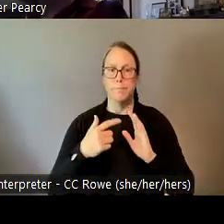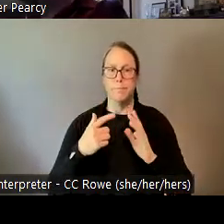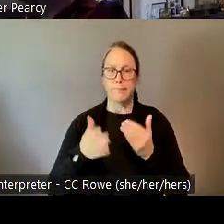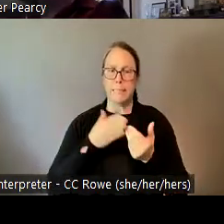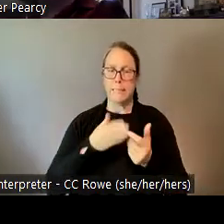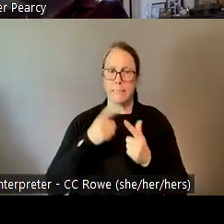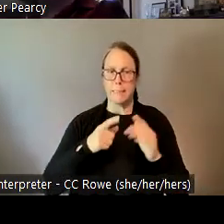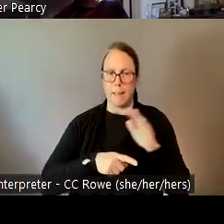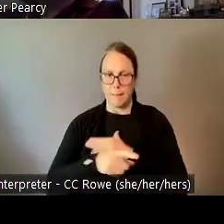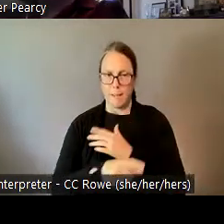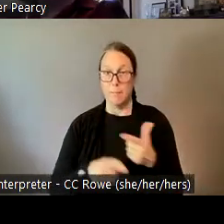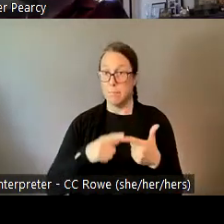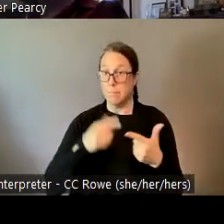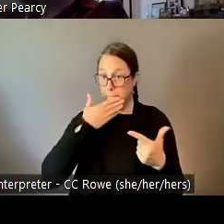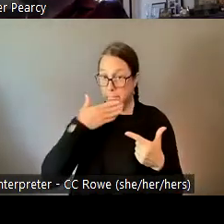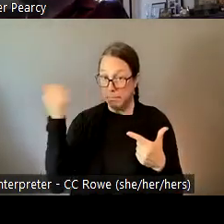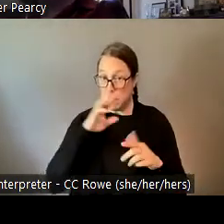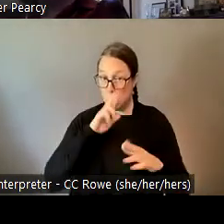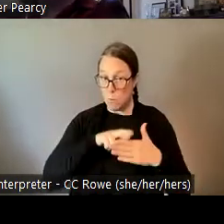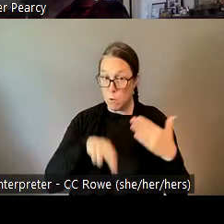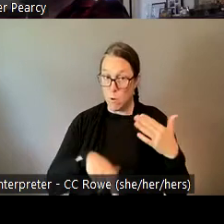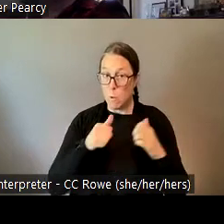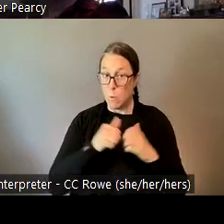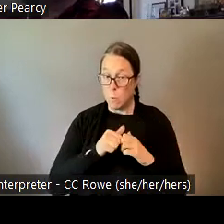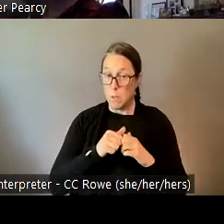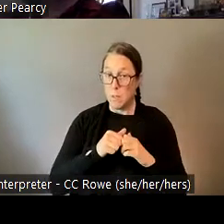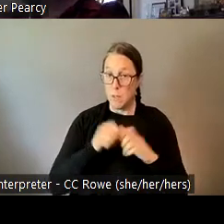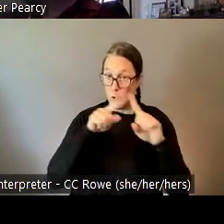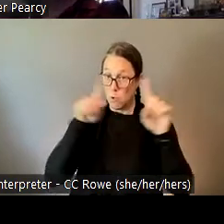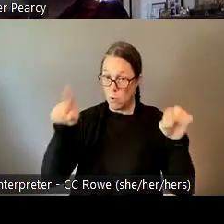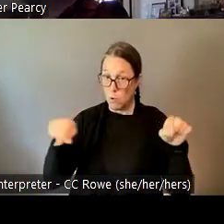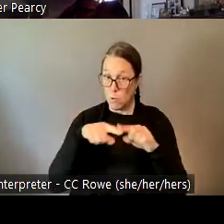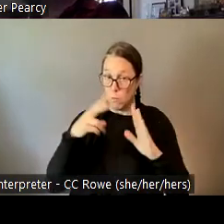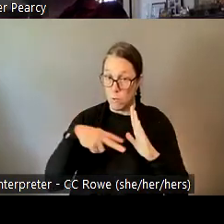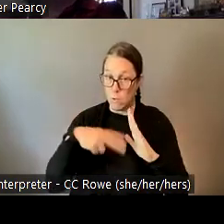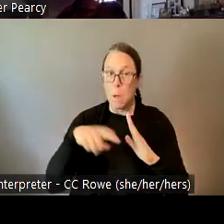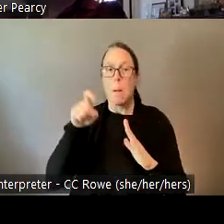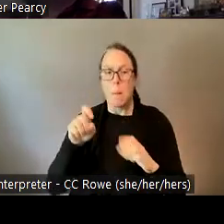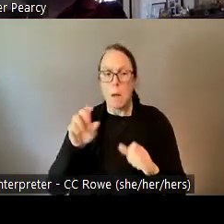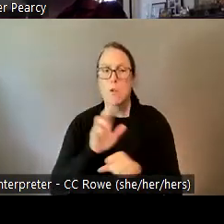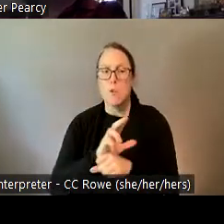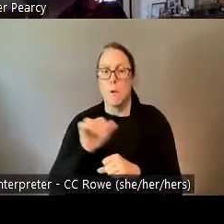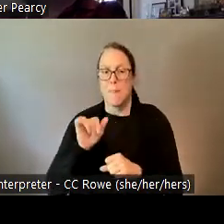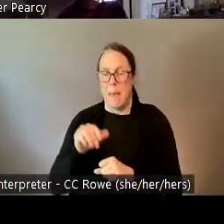and for best results with a screen reader, you must use the built in styles section within Word.